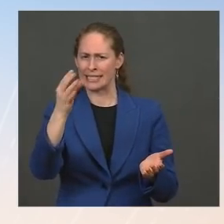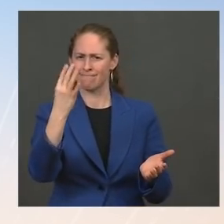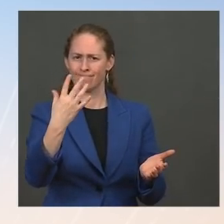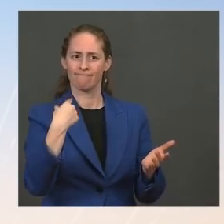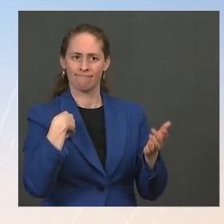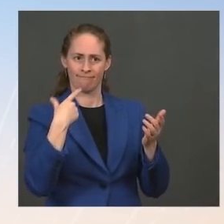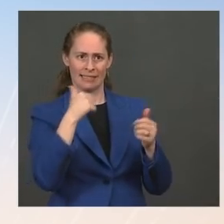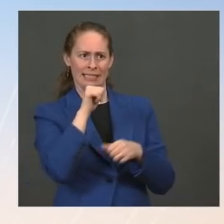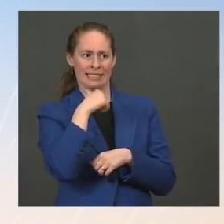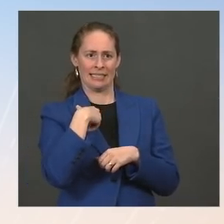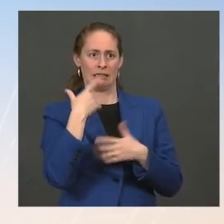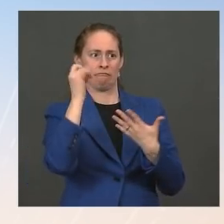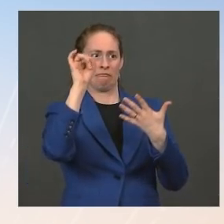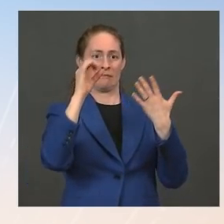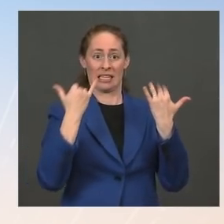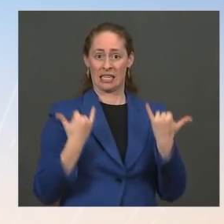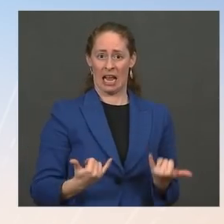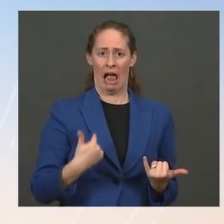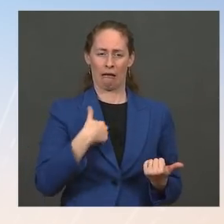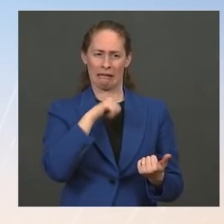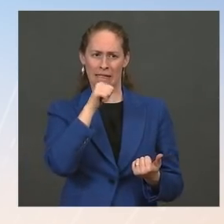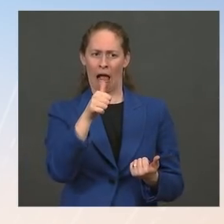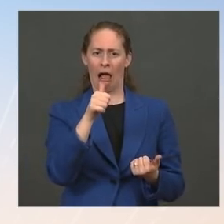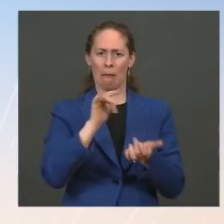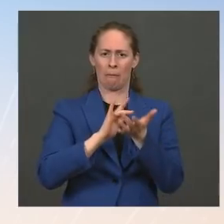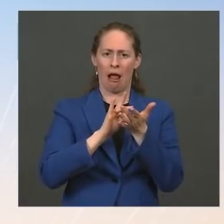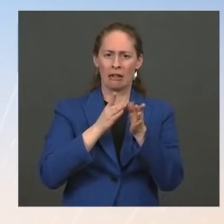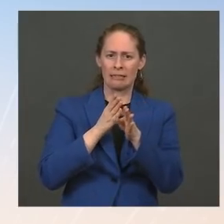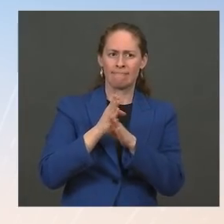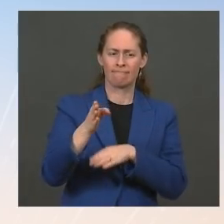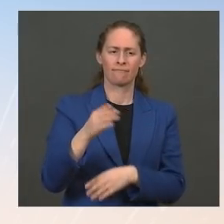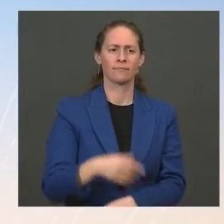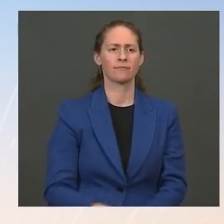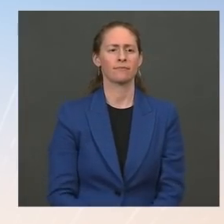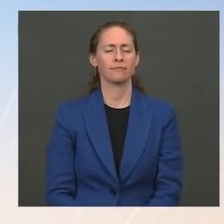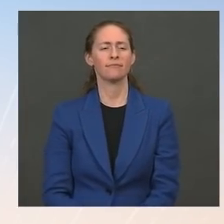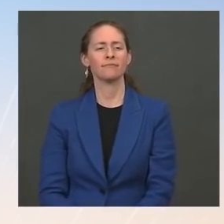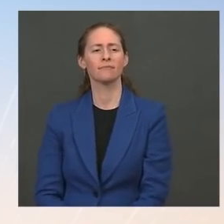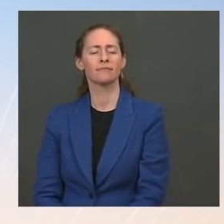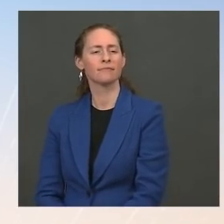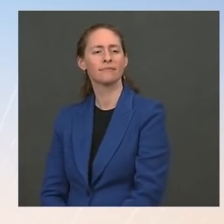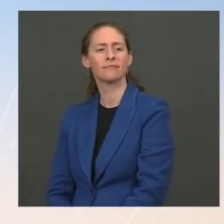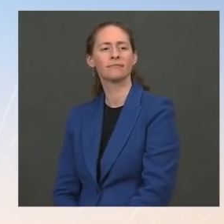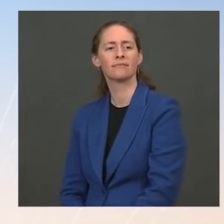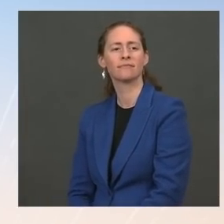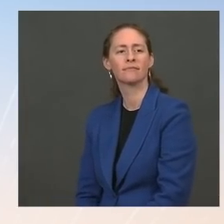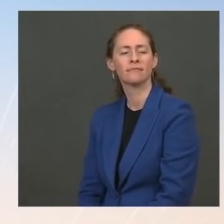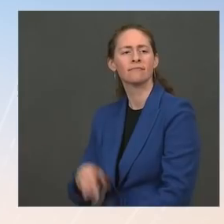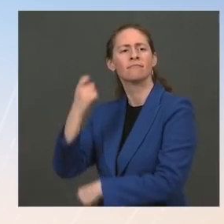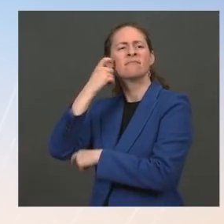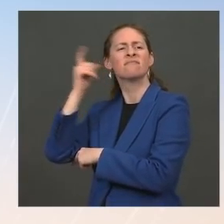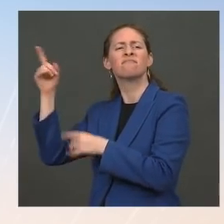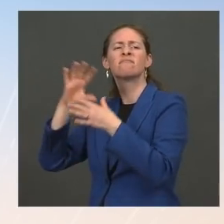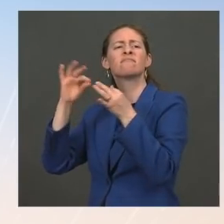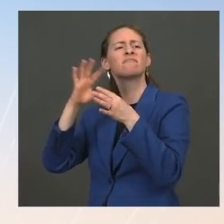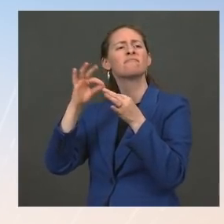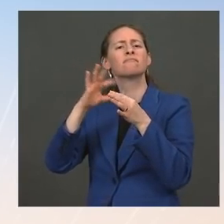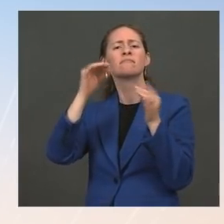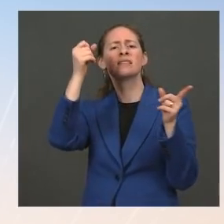so I would point to them to ask them that question. The Press: One last question: The President said earlier, "South Africa doesn't need any more vaccines; they're having trouble getting it out into people's arms,